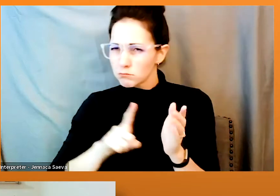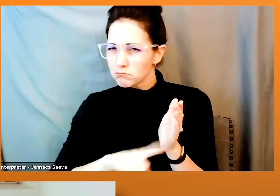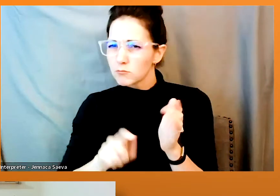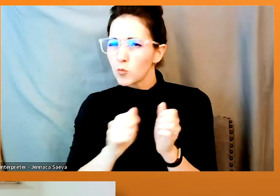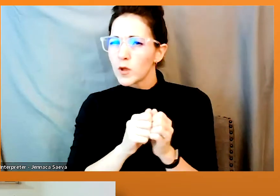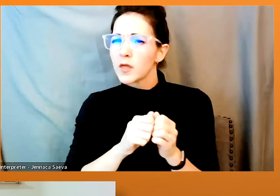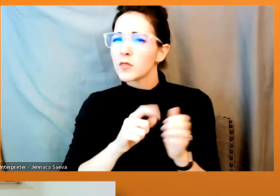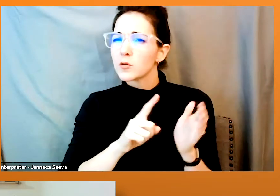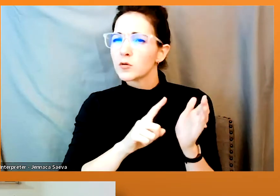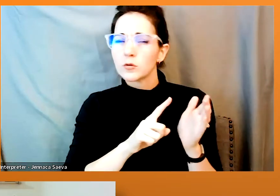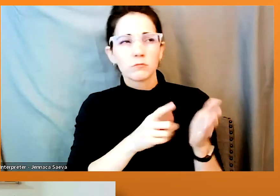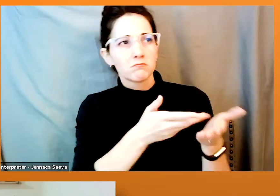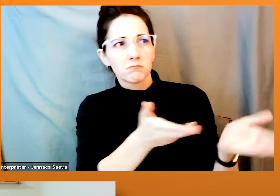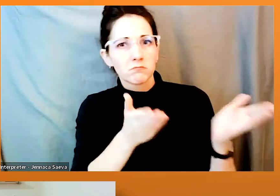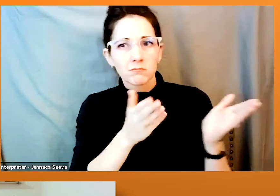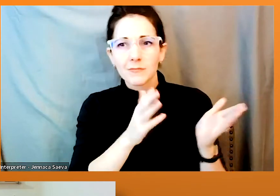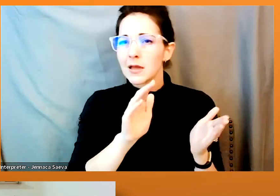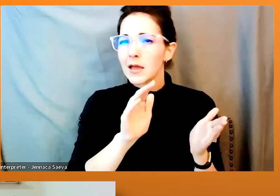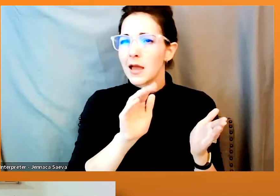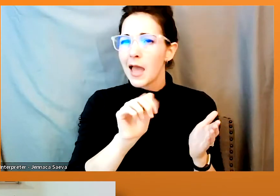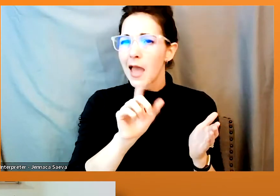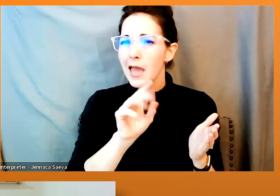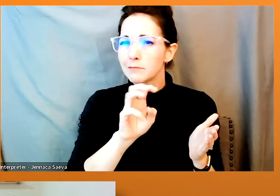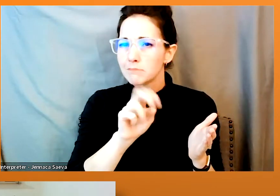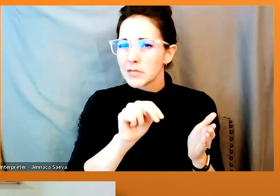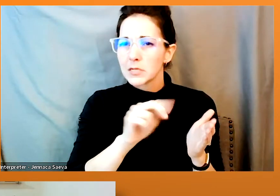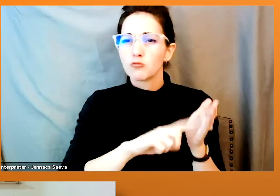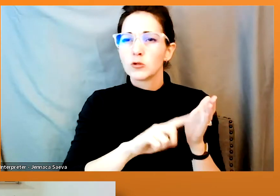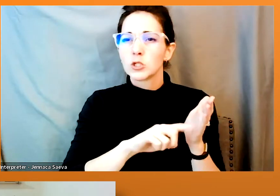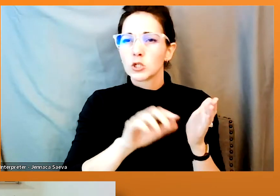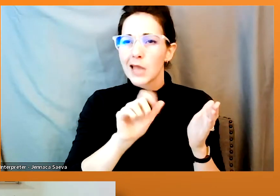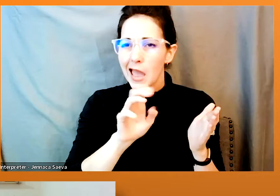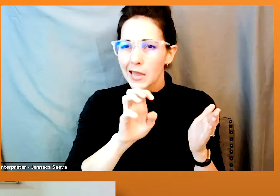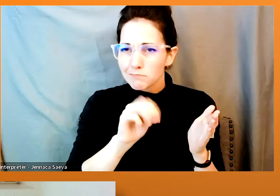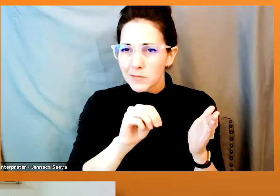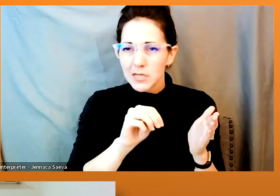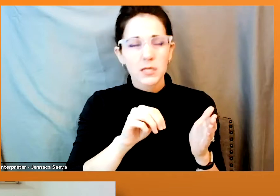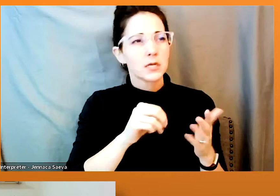then you should be investigating or you should work with your research admin or your SPA rep